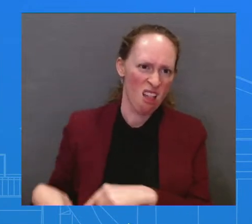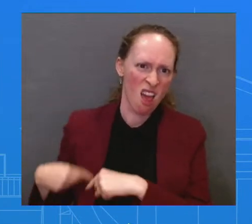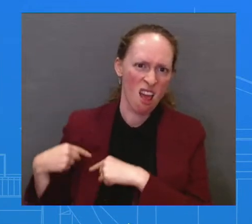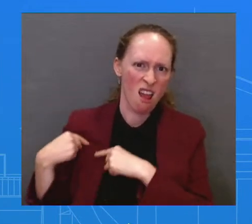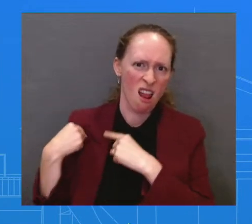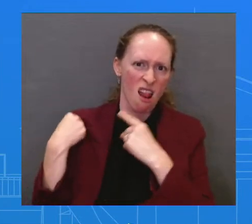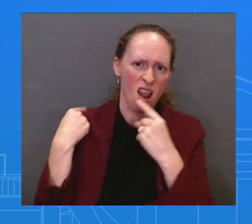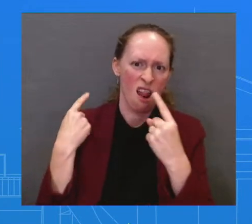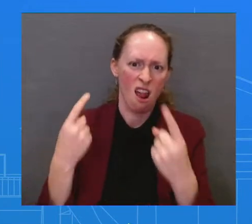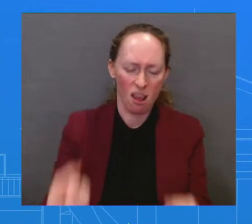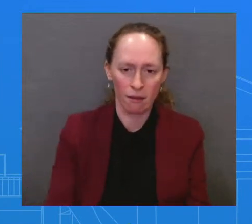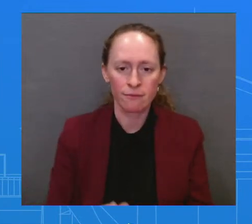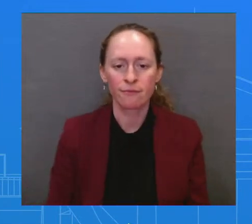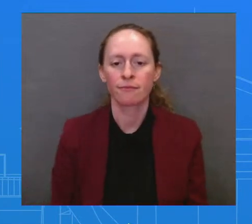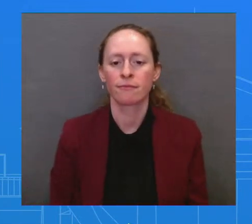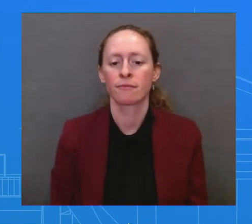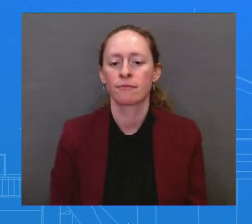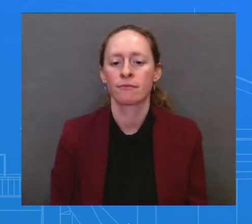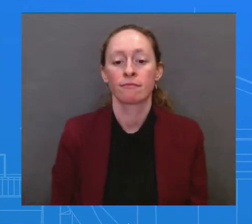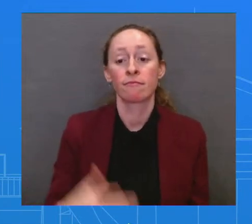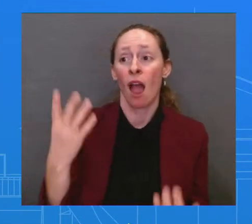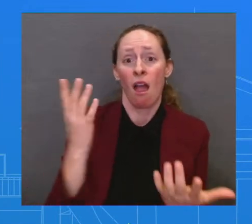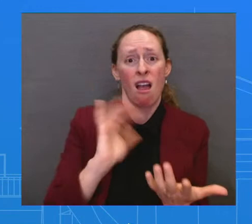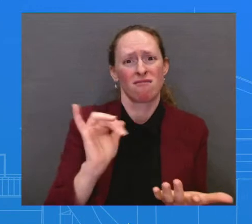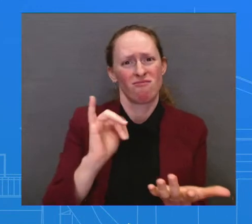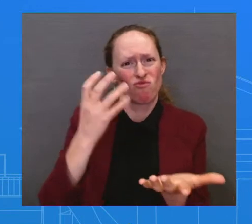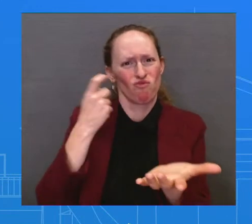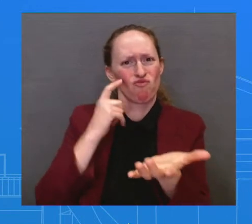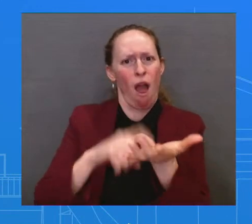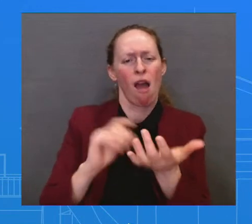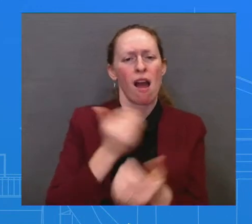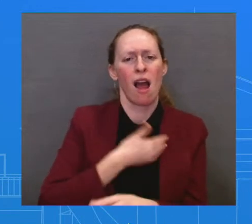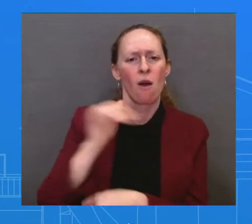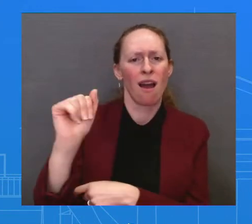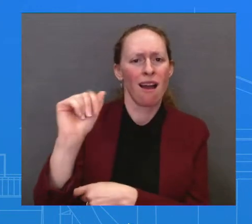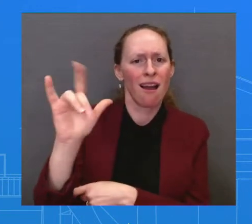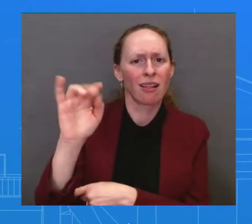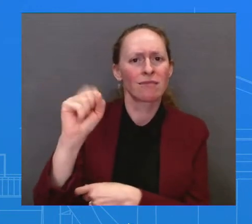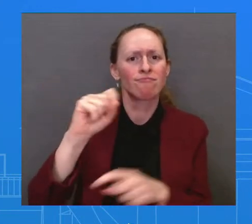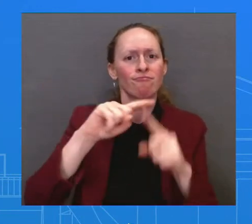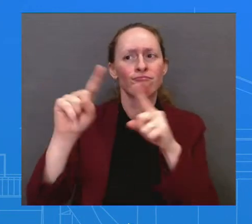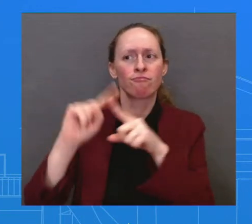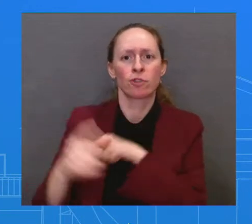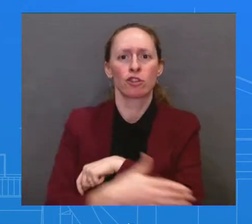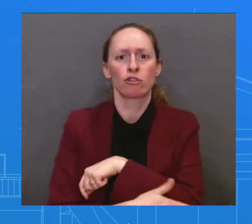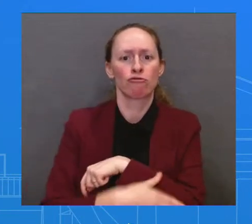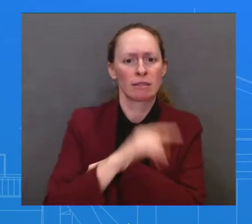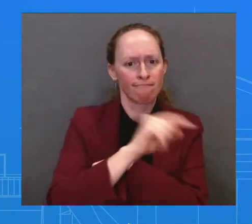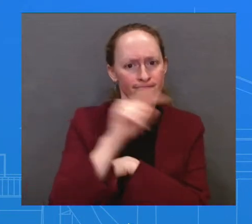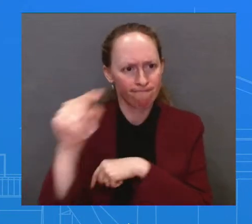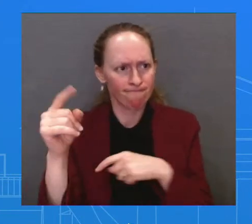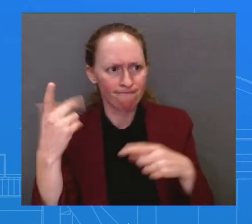which has been able to give Ukrainian -- the Ukrainian people the -- the opportunity to fight and --